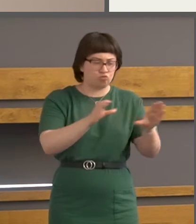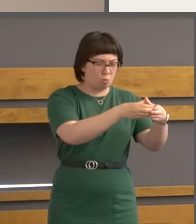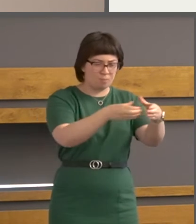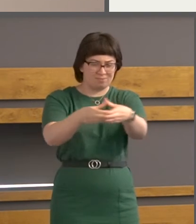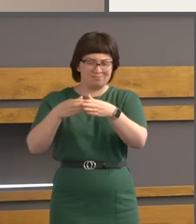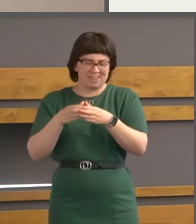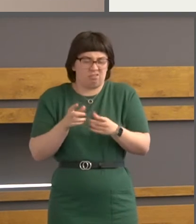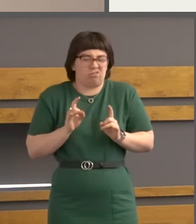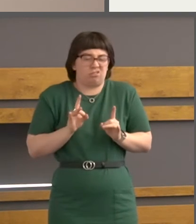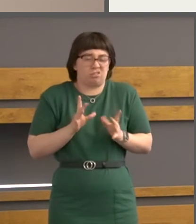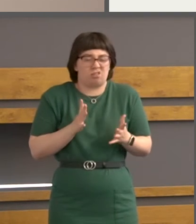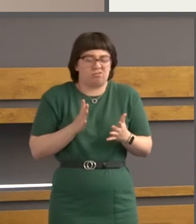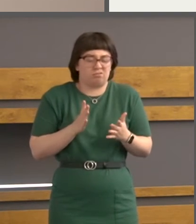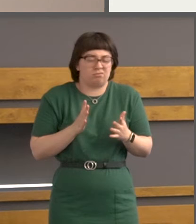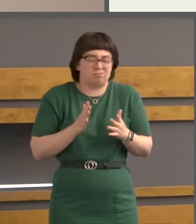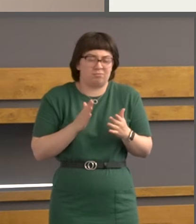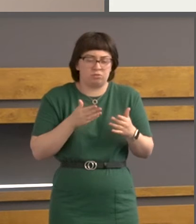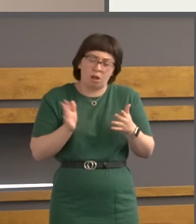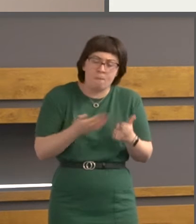instead, it was really about, you know, getting the job done.